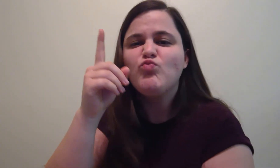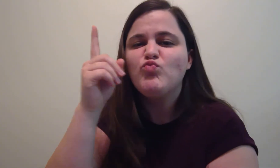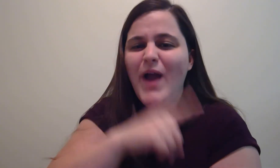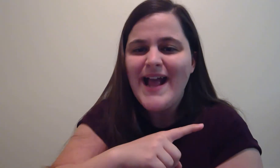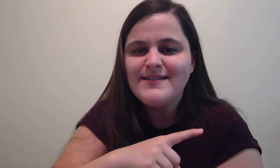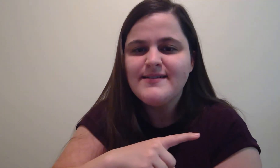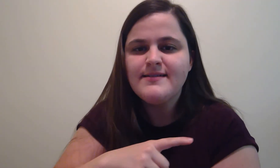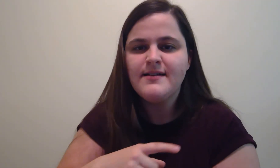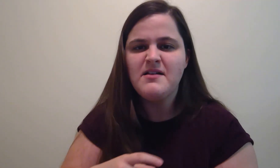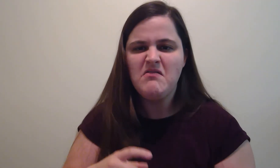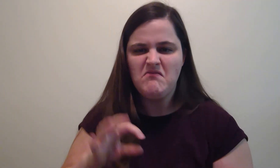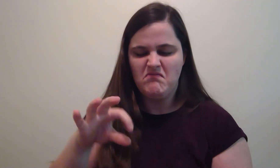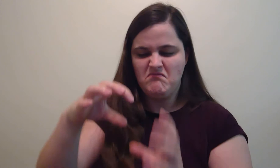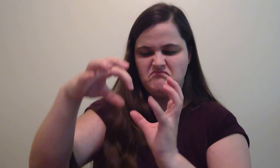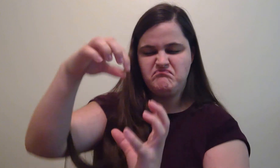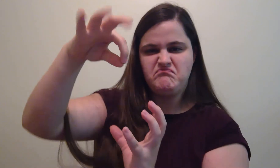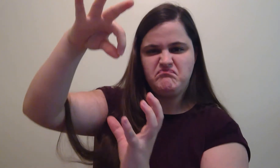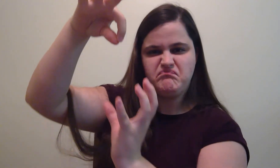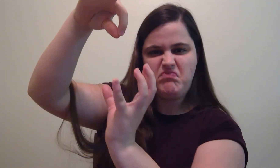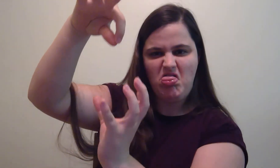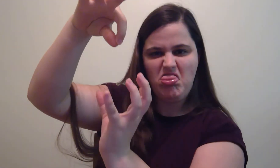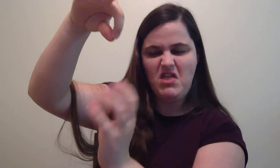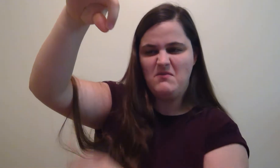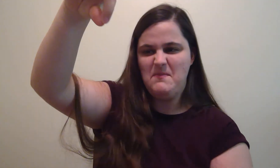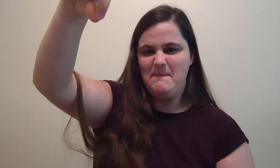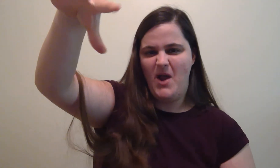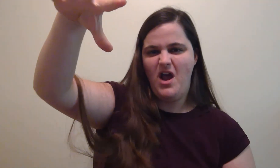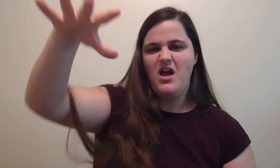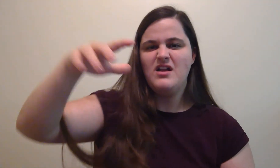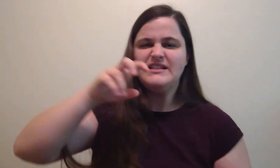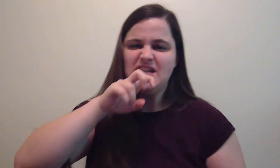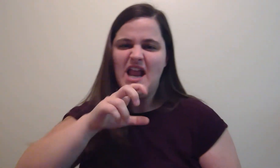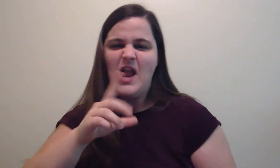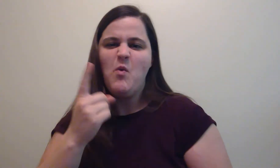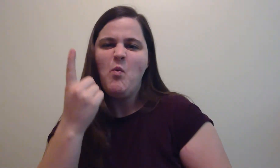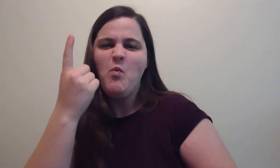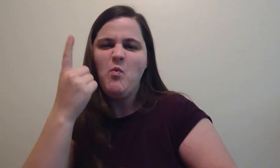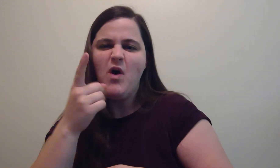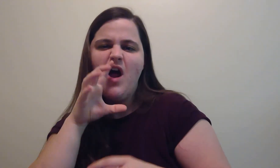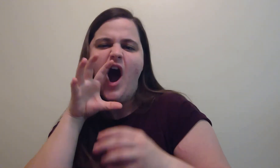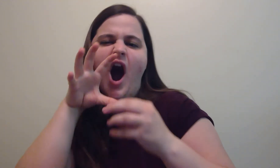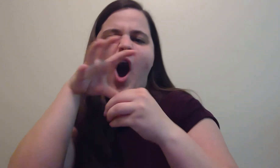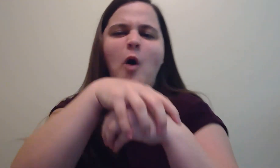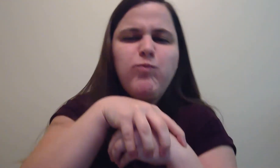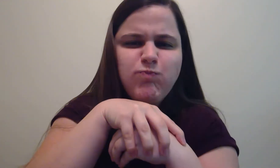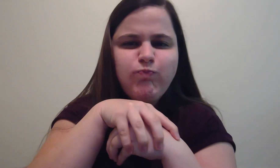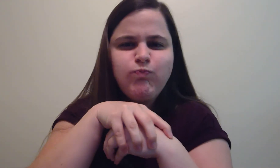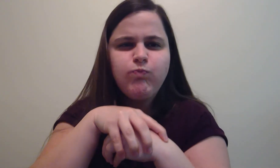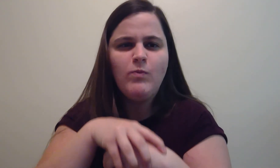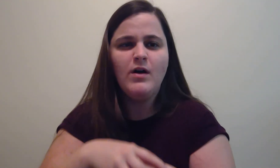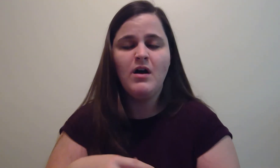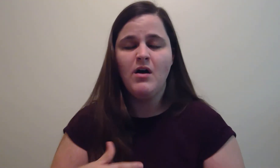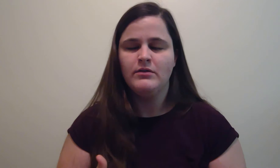A live, beady-eyed rat. They held that rodent up by its tail and gulp, the boa swallowed it whole.